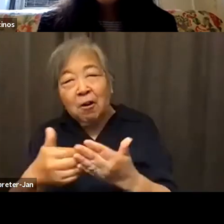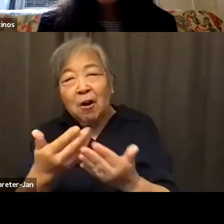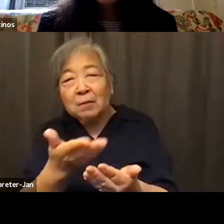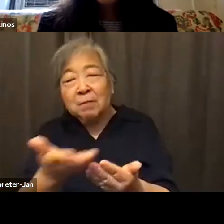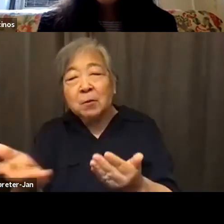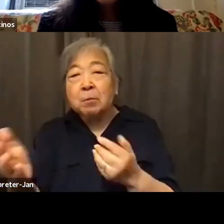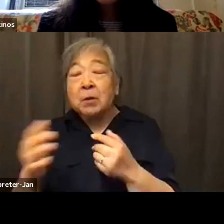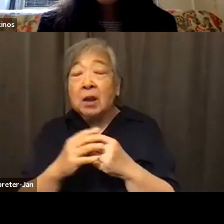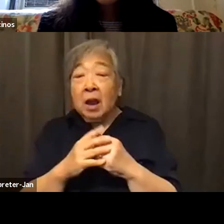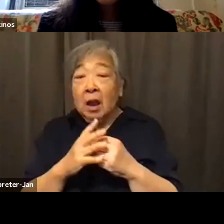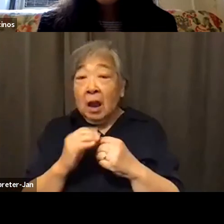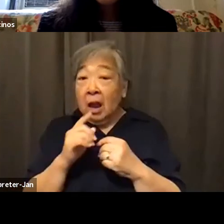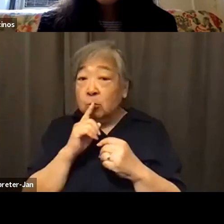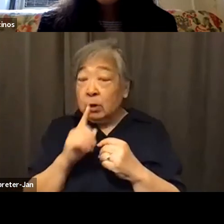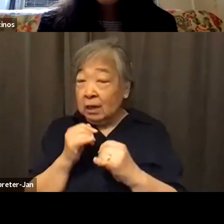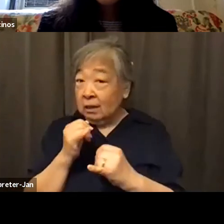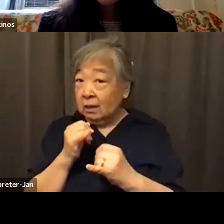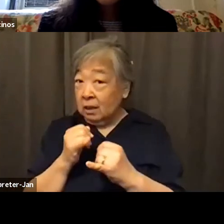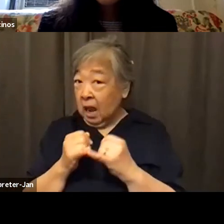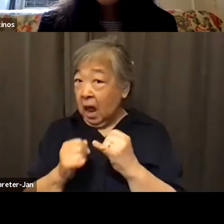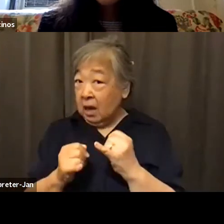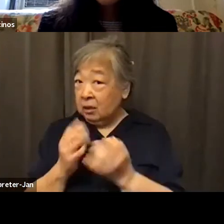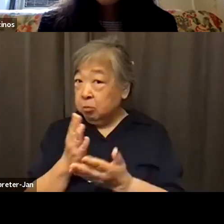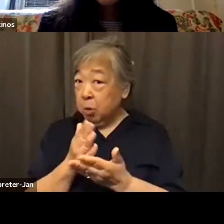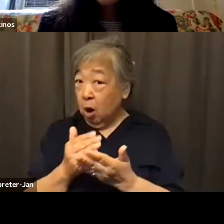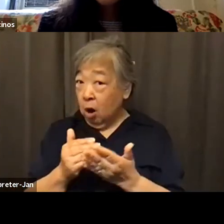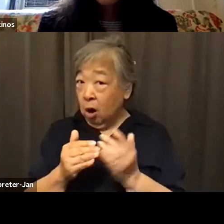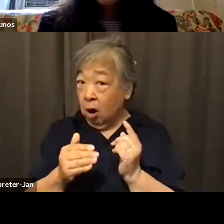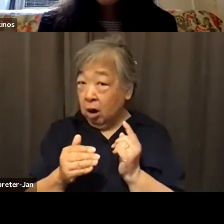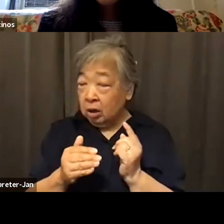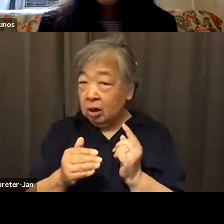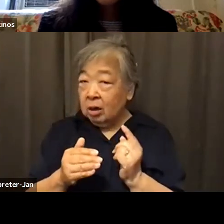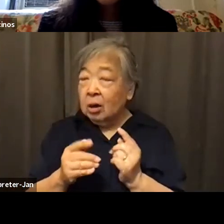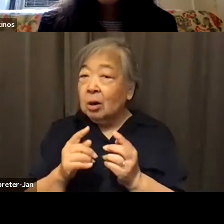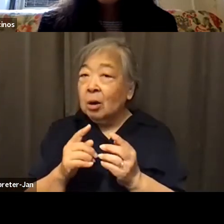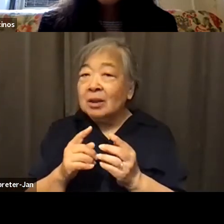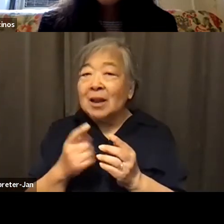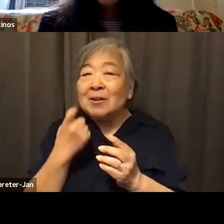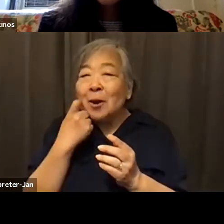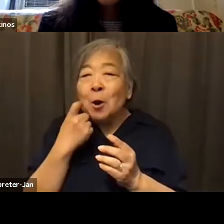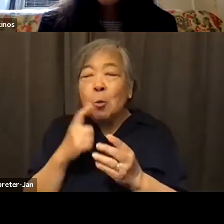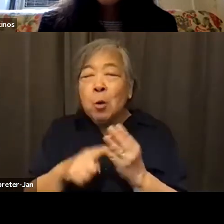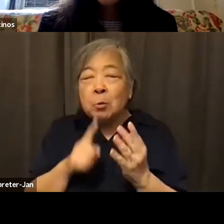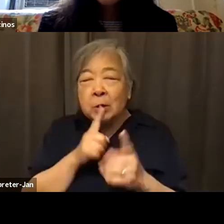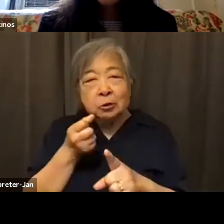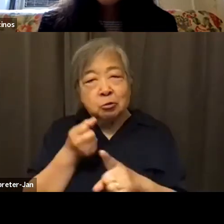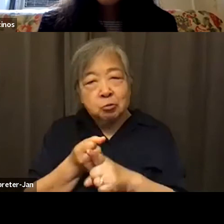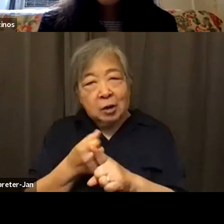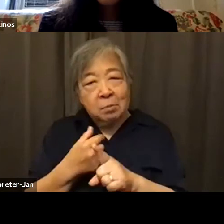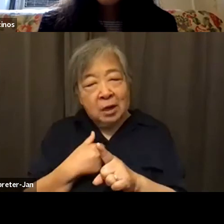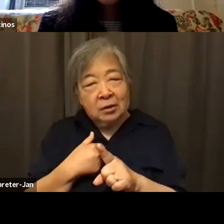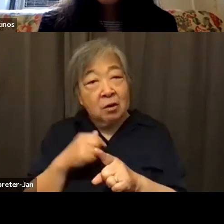actually the last part of the conversation really resonated with me, Istou you mentioned